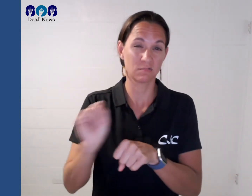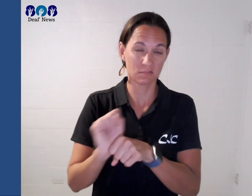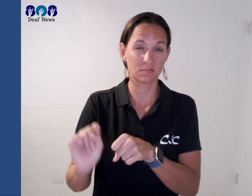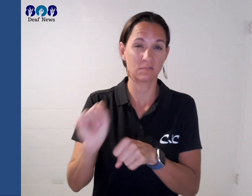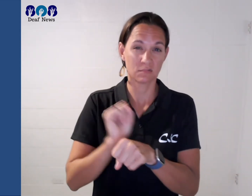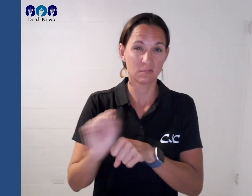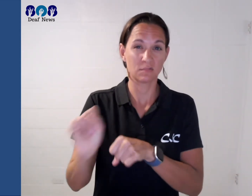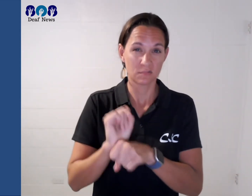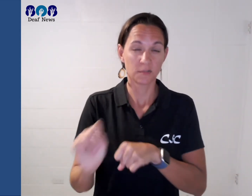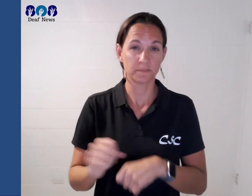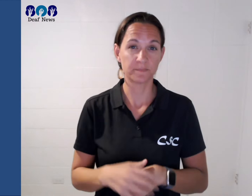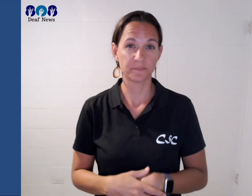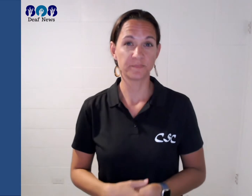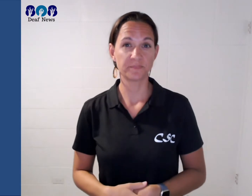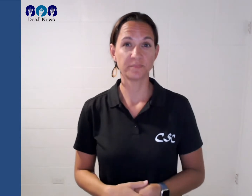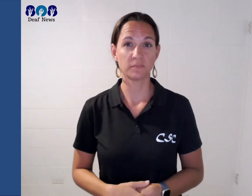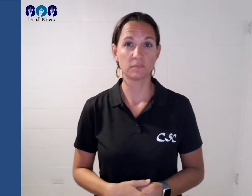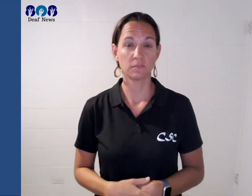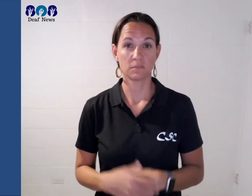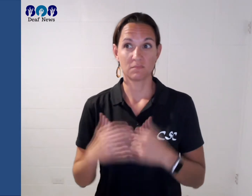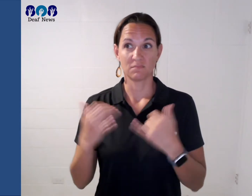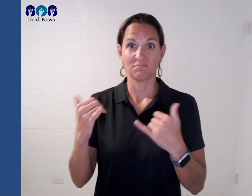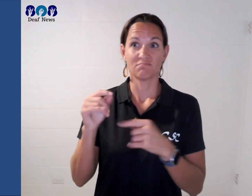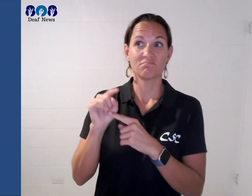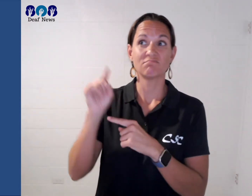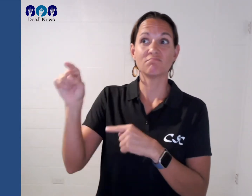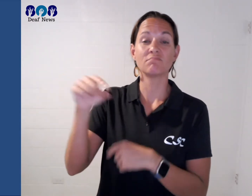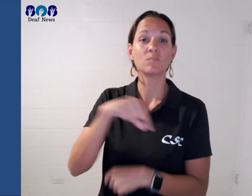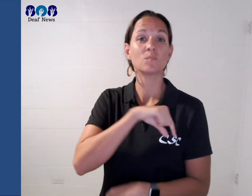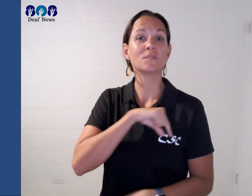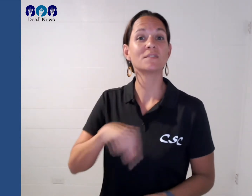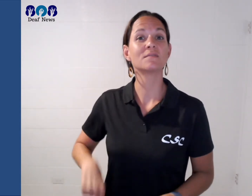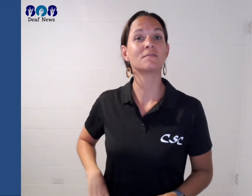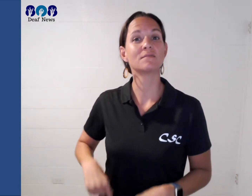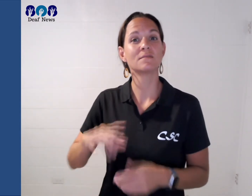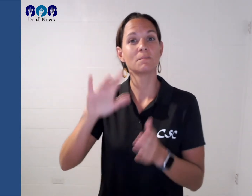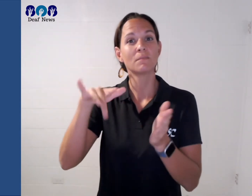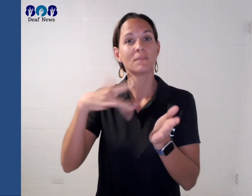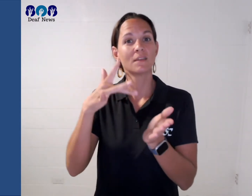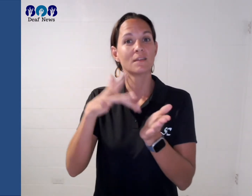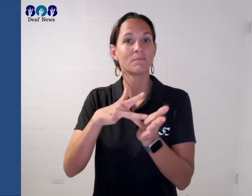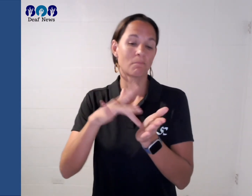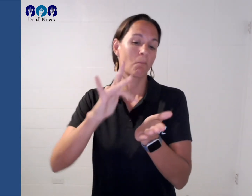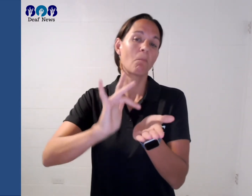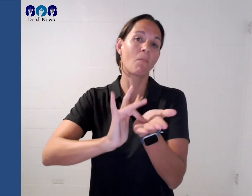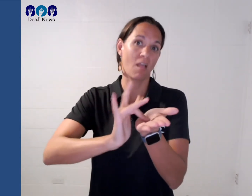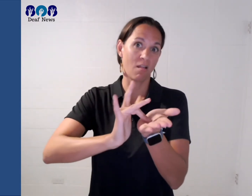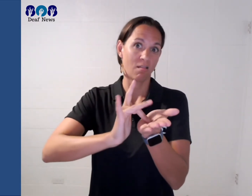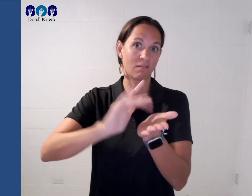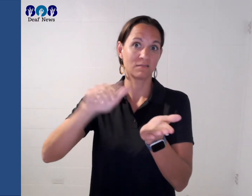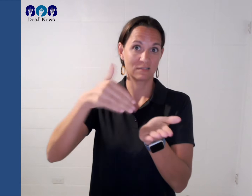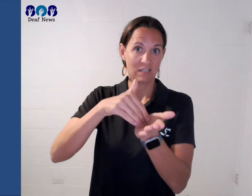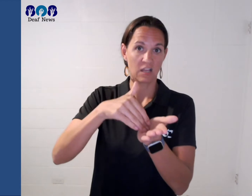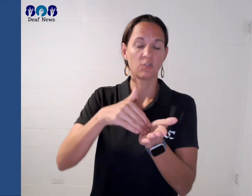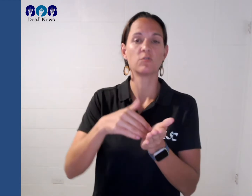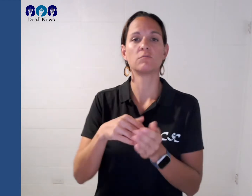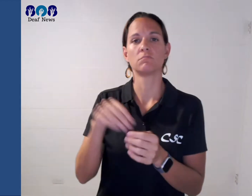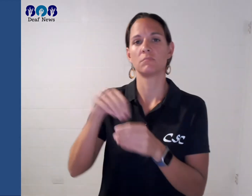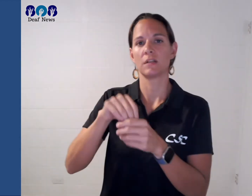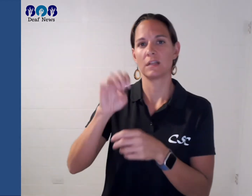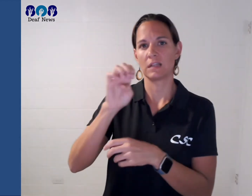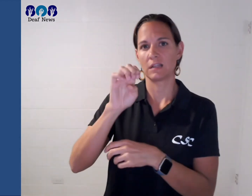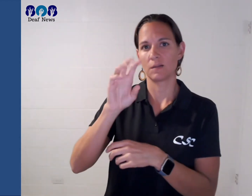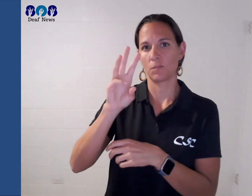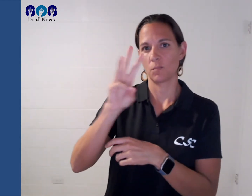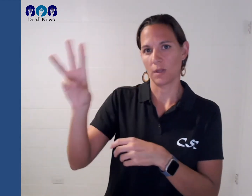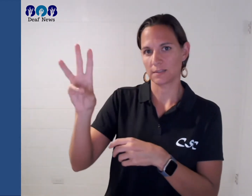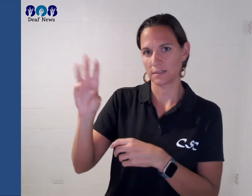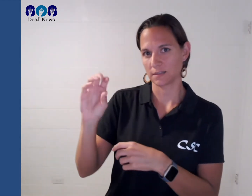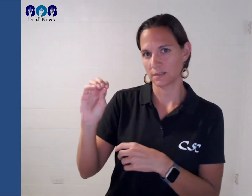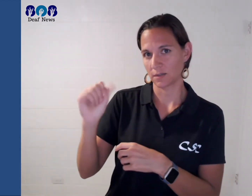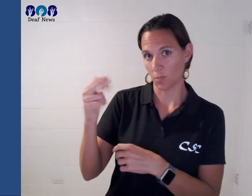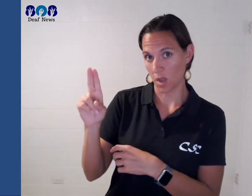and take on double shifts, working longer hours. At Queen’s Medical Center in West